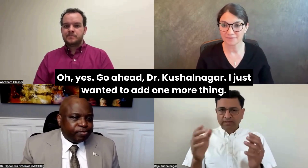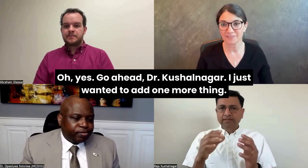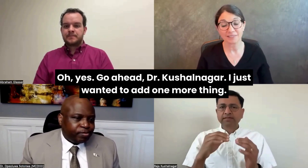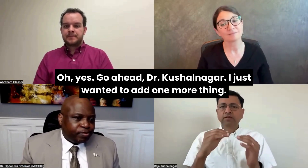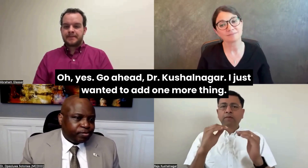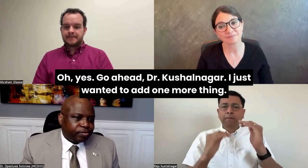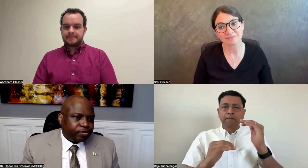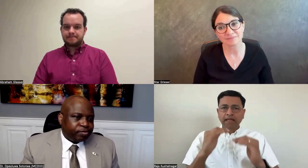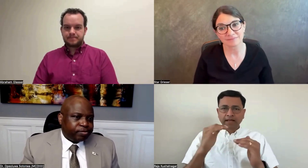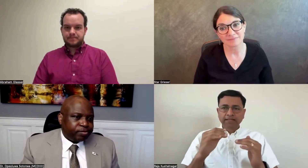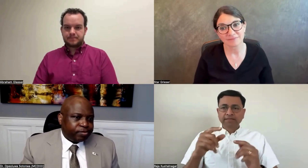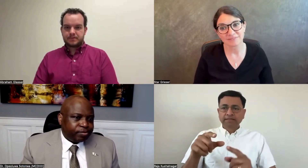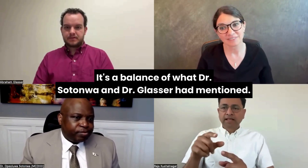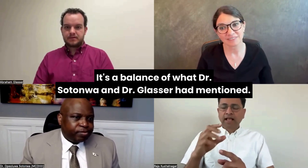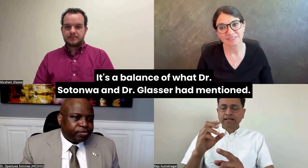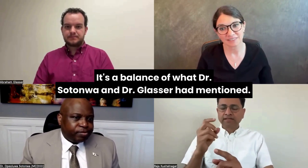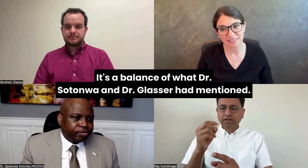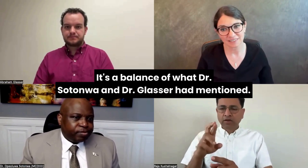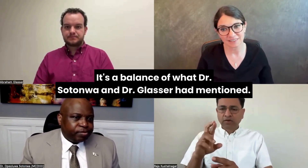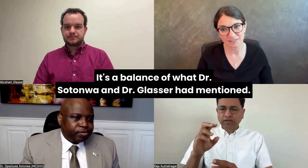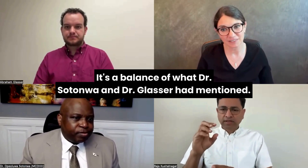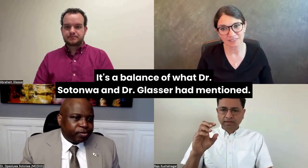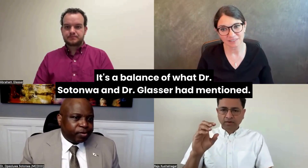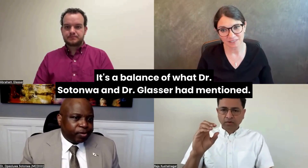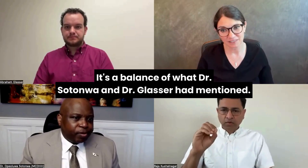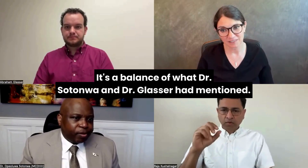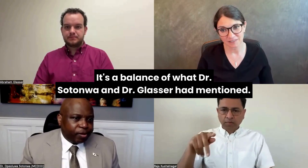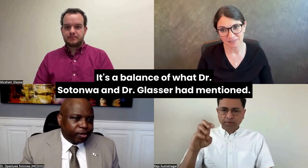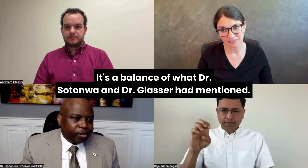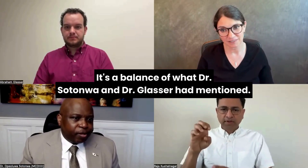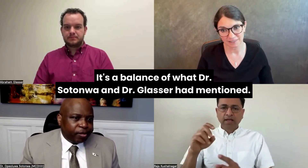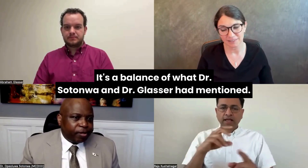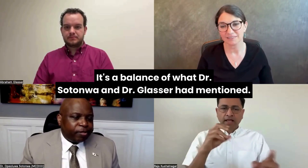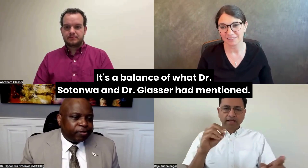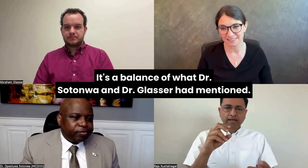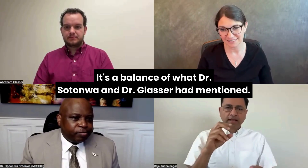It's a balance of what Dr. Sotonwa and Dr. Glasser had mentioned.